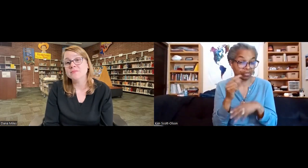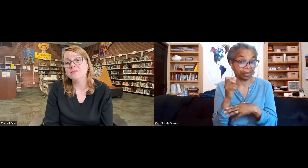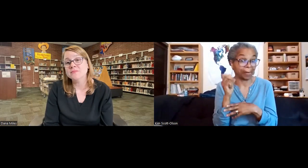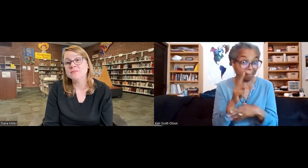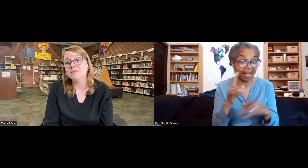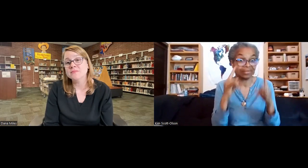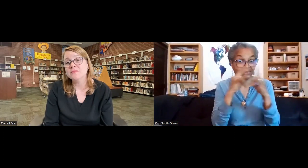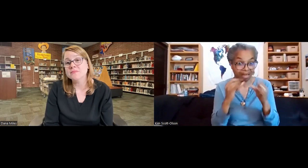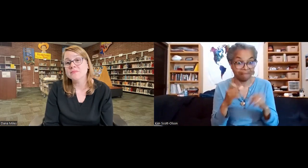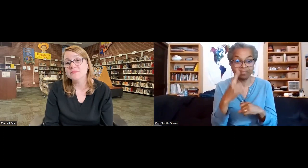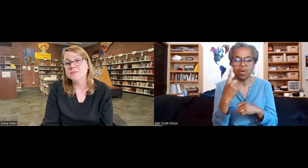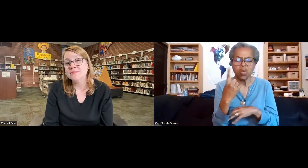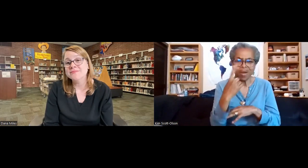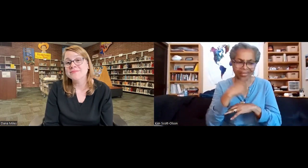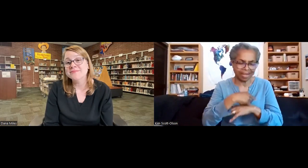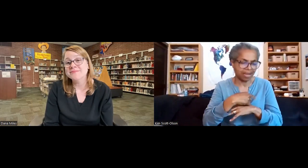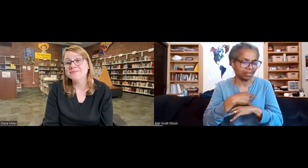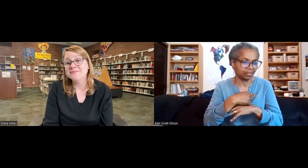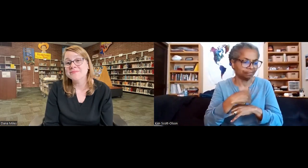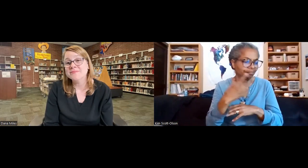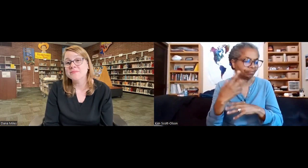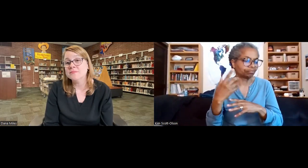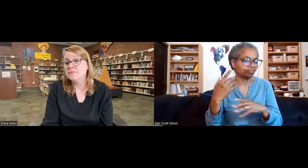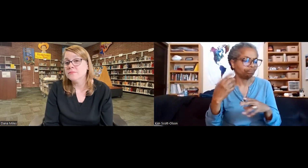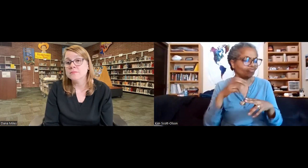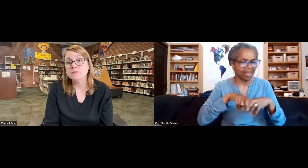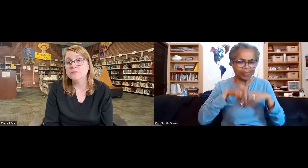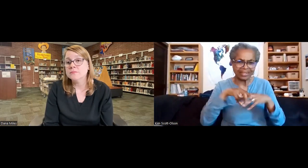One day I’m back at the camp and I was sitting at a table